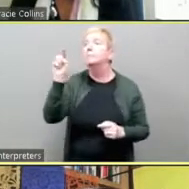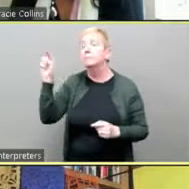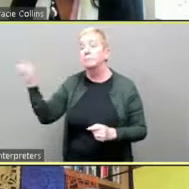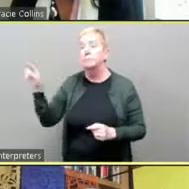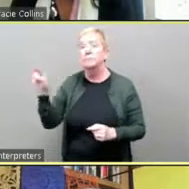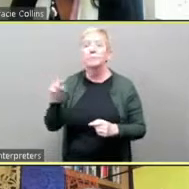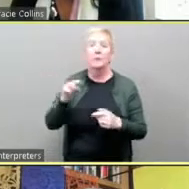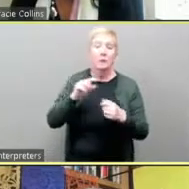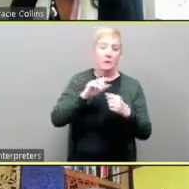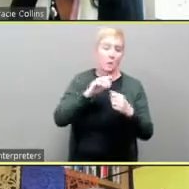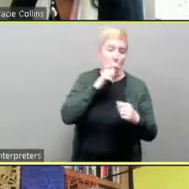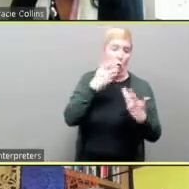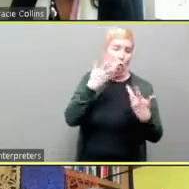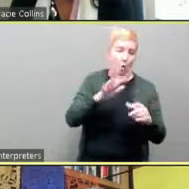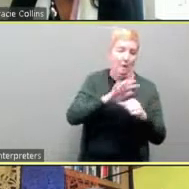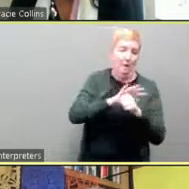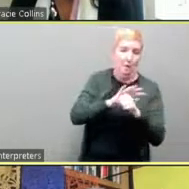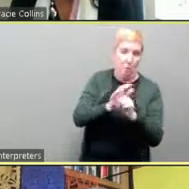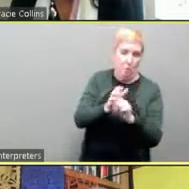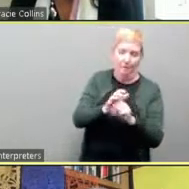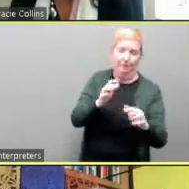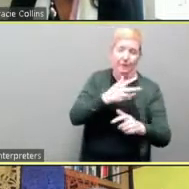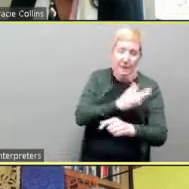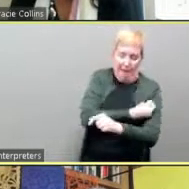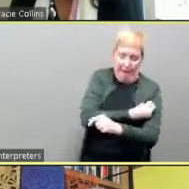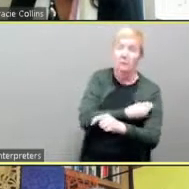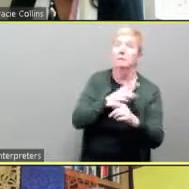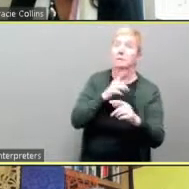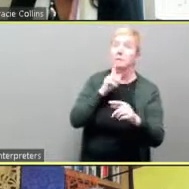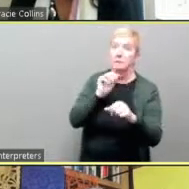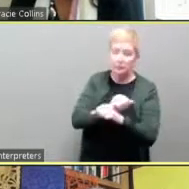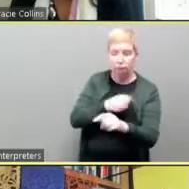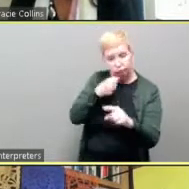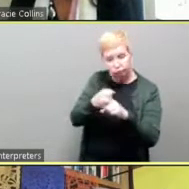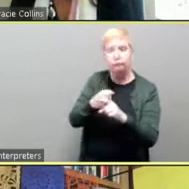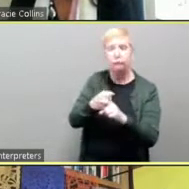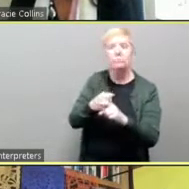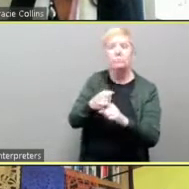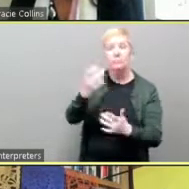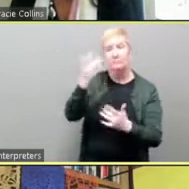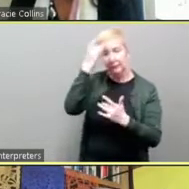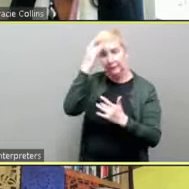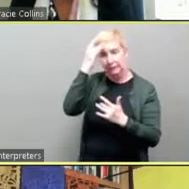have been vaccinated as we said last week. Check out treatments. Stay